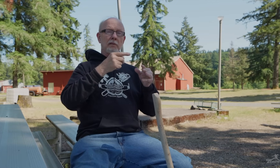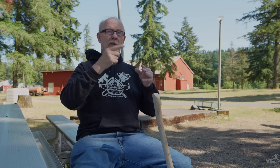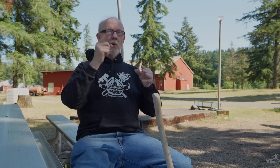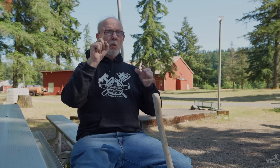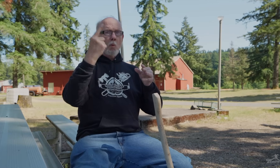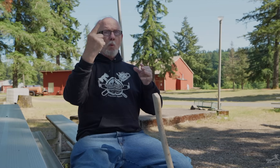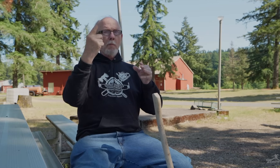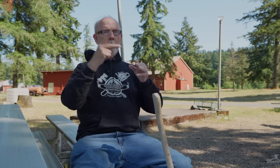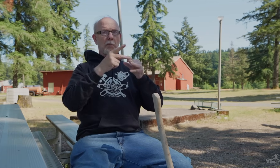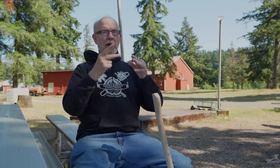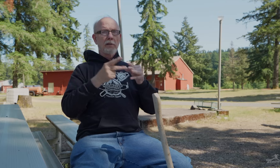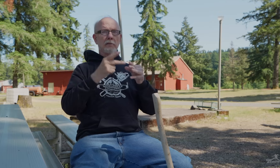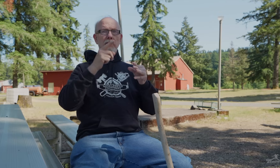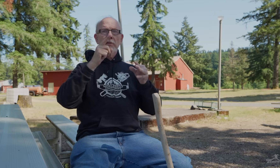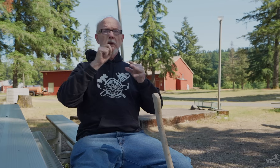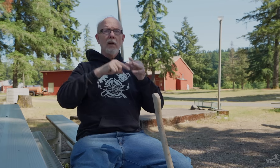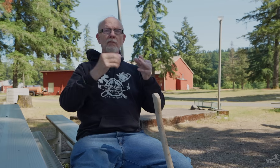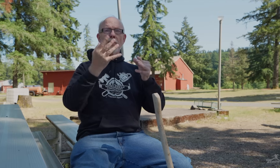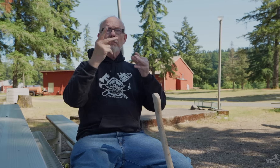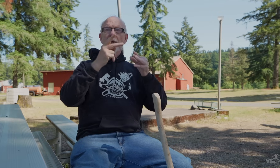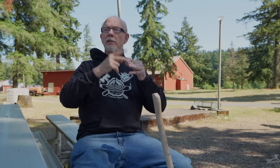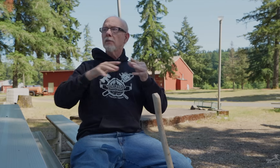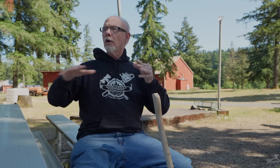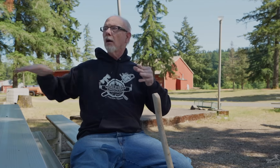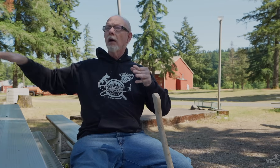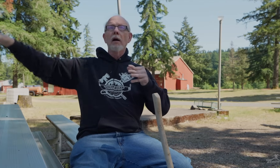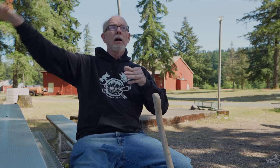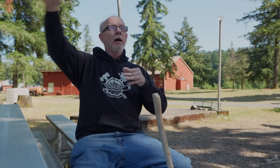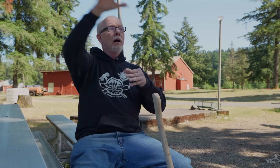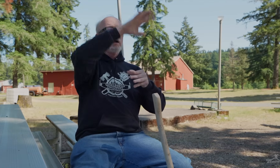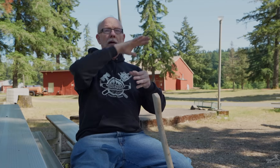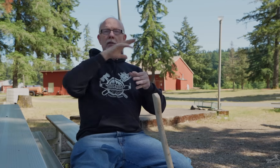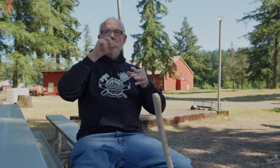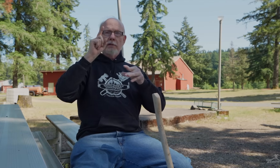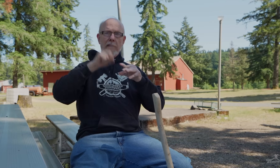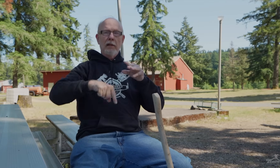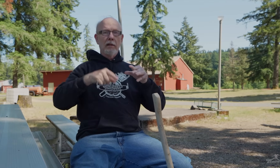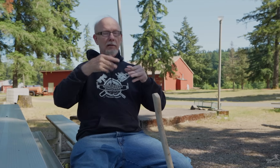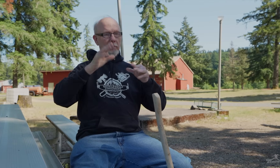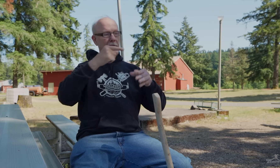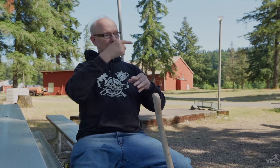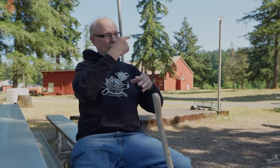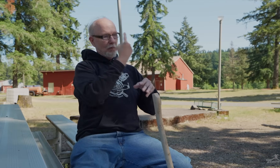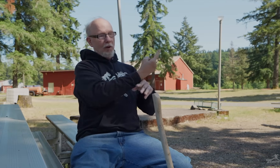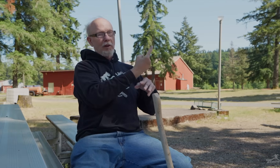it’s the only place on this property where we’re allowed to set up a fire.